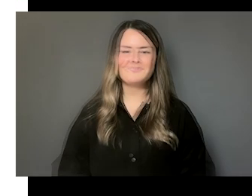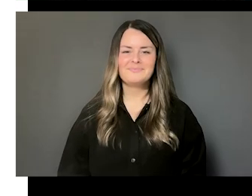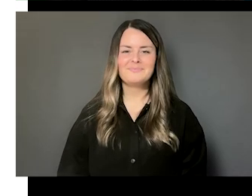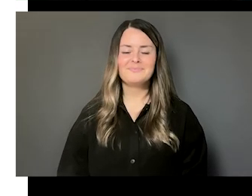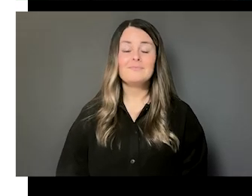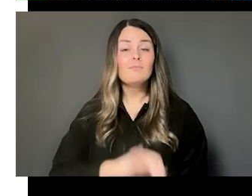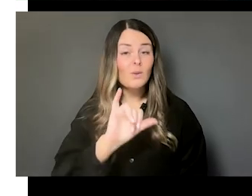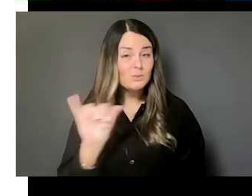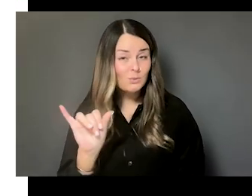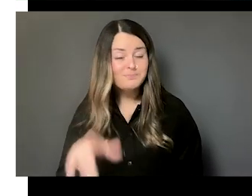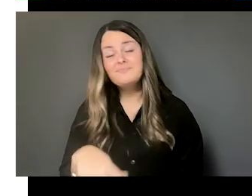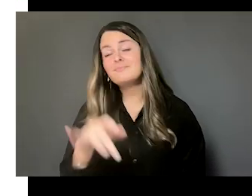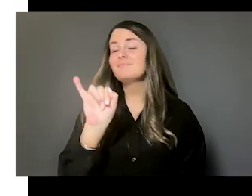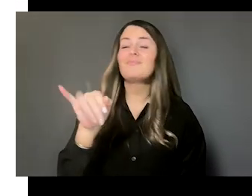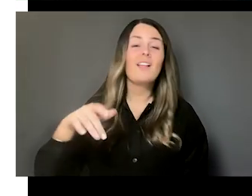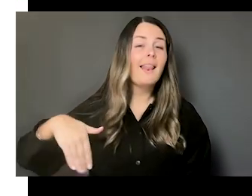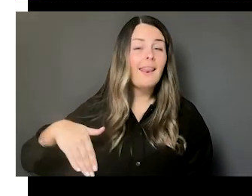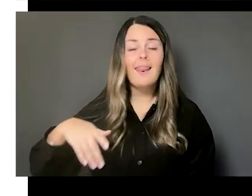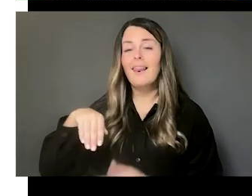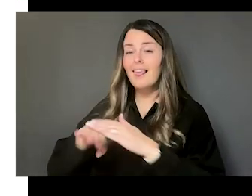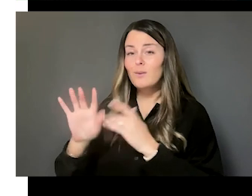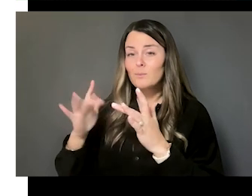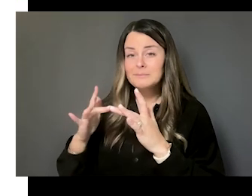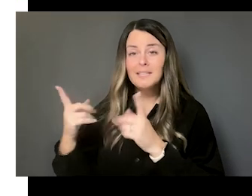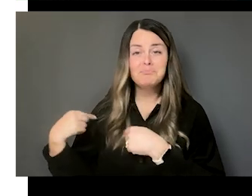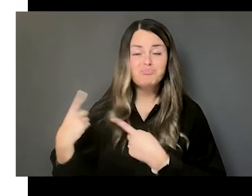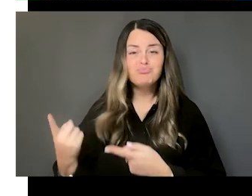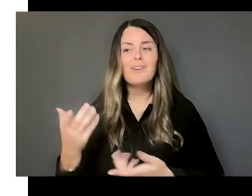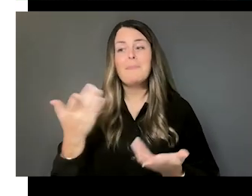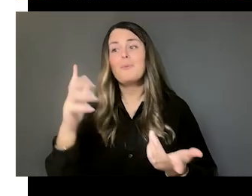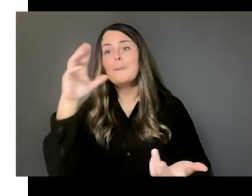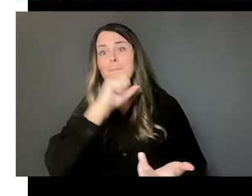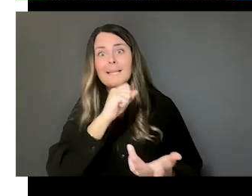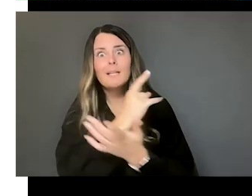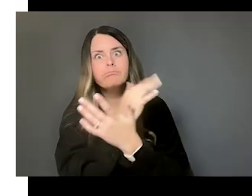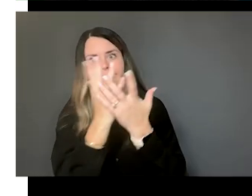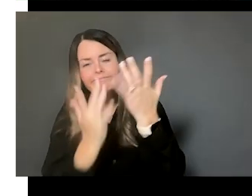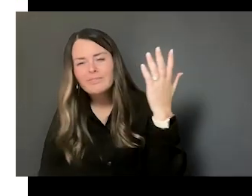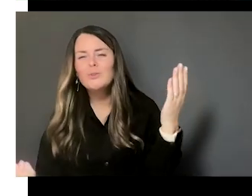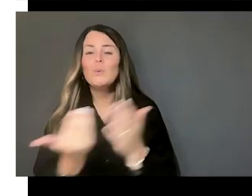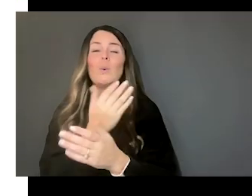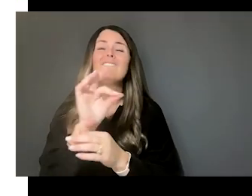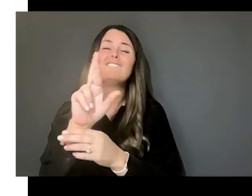Also, if you haven't visited our website in a while, you may have missed a plethora of new free resources and ways to connect with us.